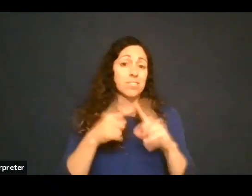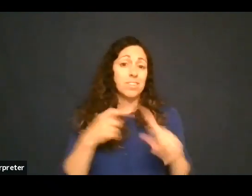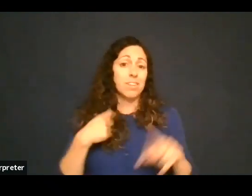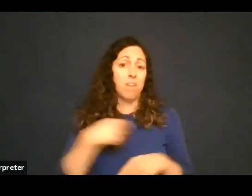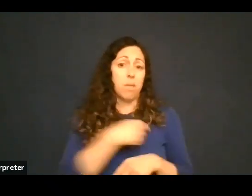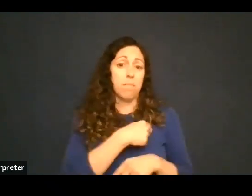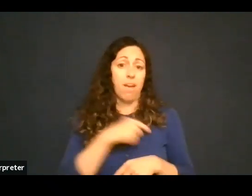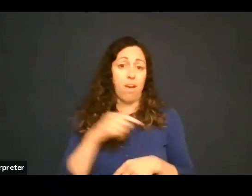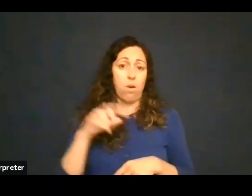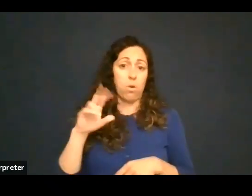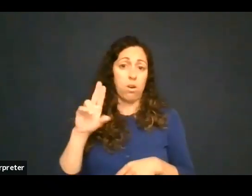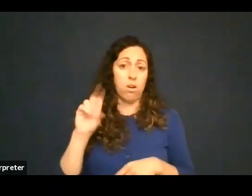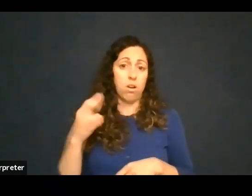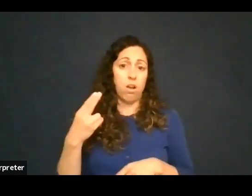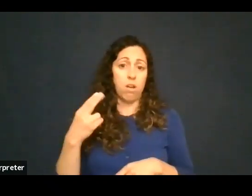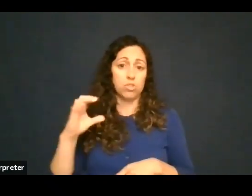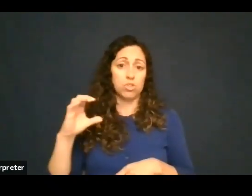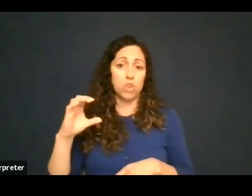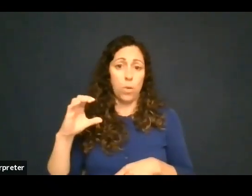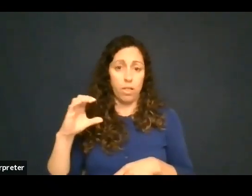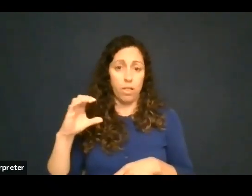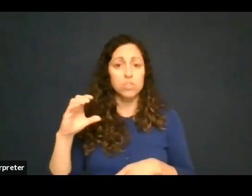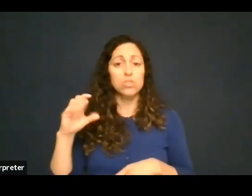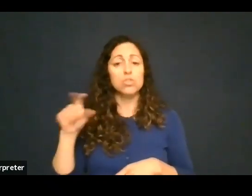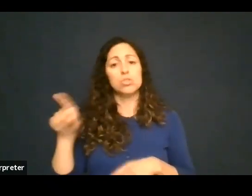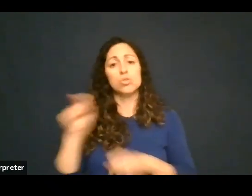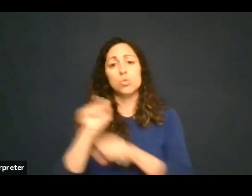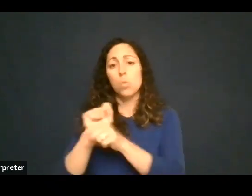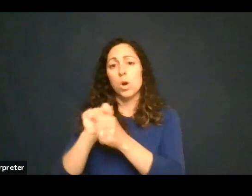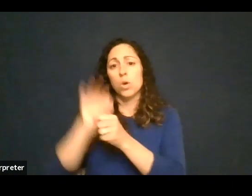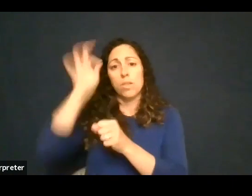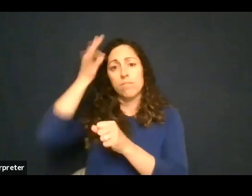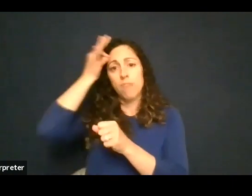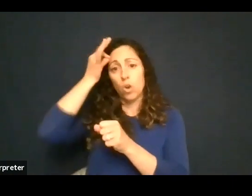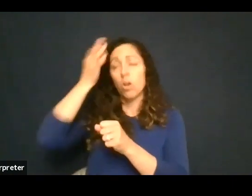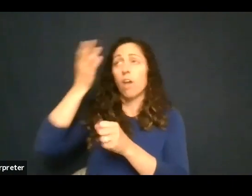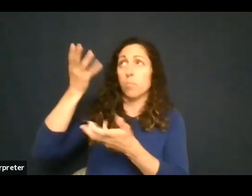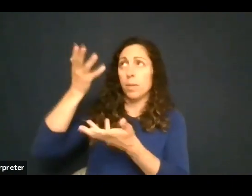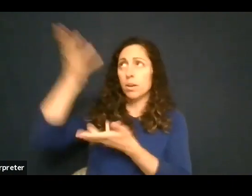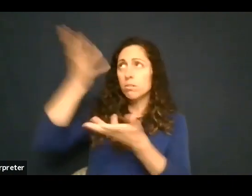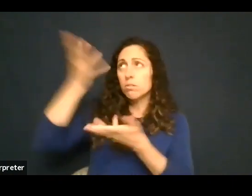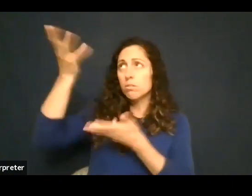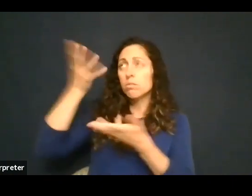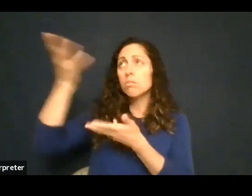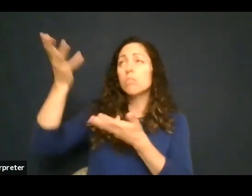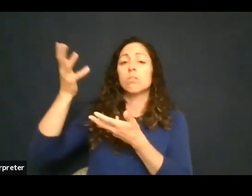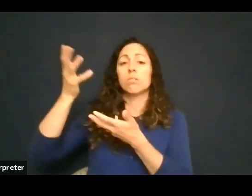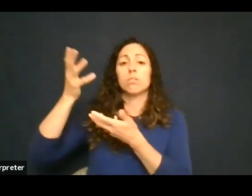to carve out money for Usher syndrome research, both on the hearing loss side and the vision impairment